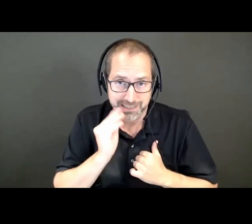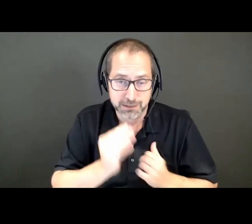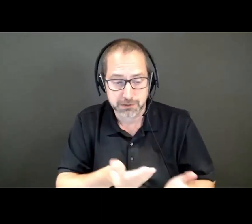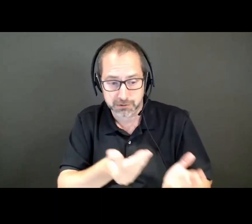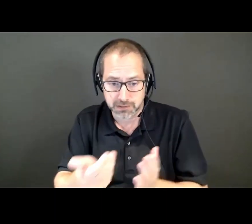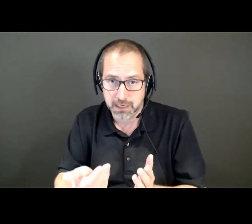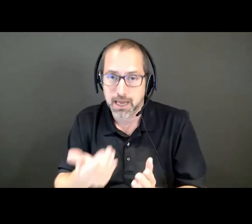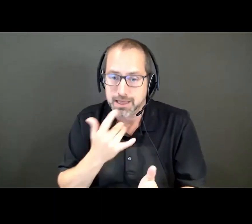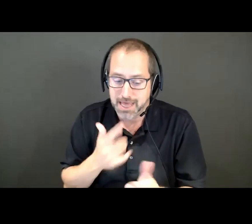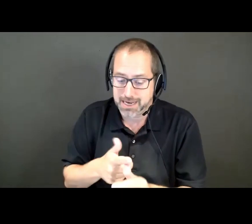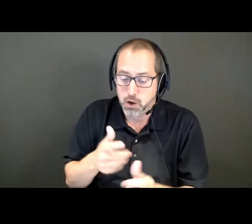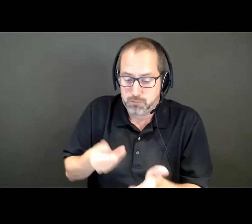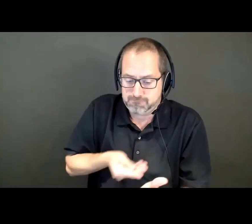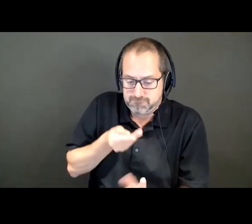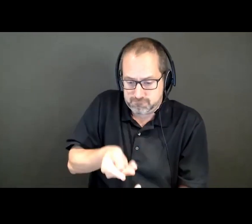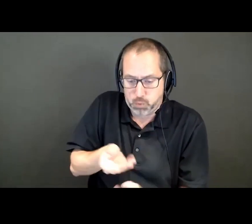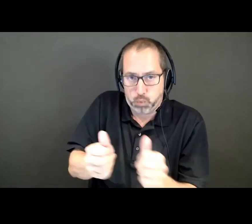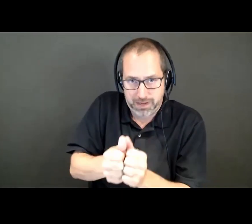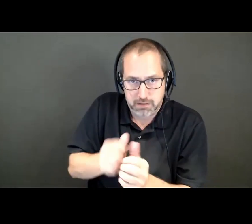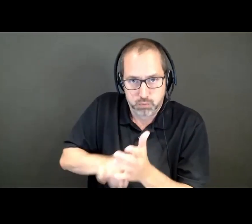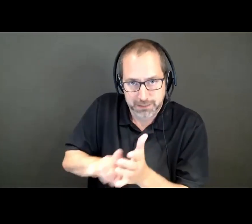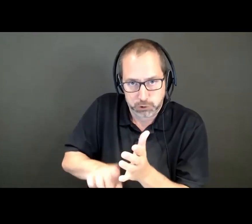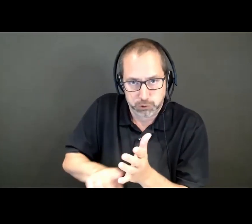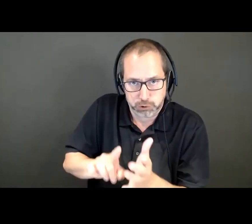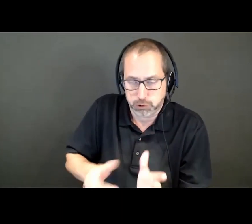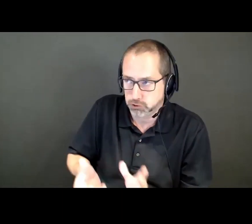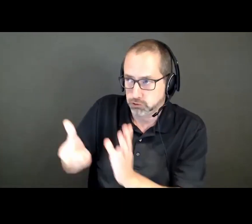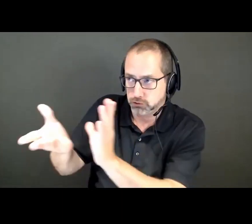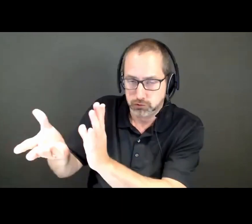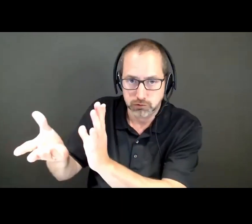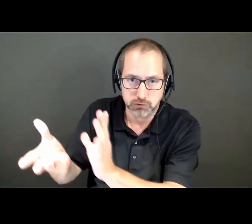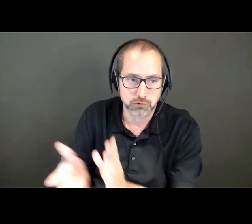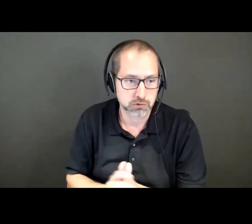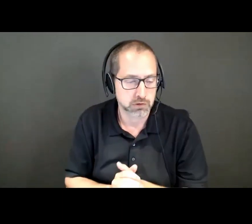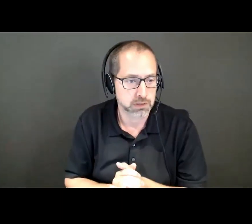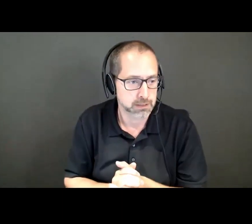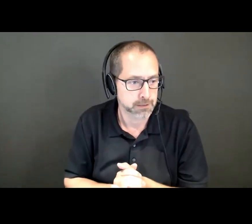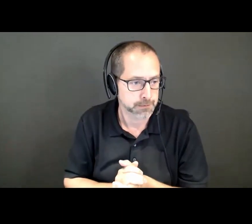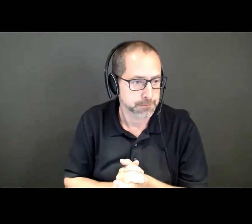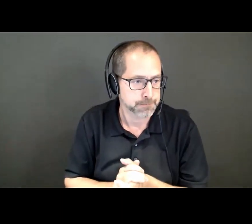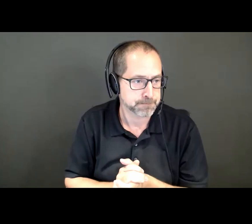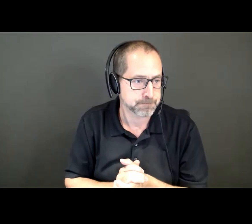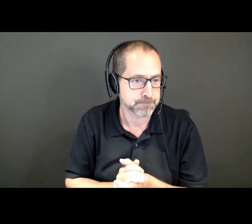the research is really important. >> VALENTINA